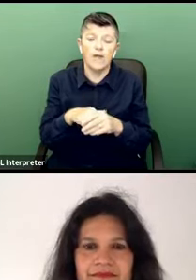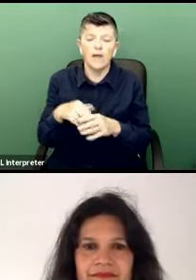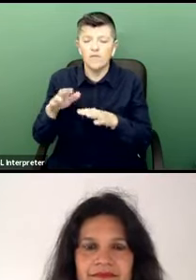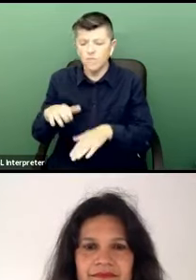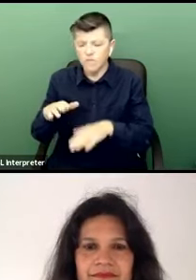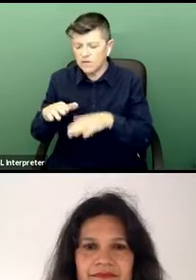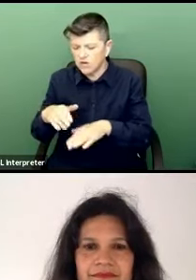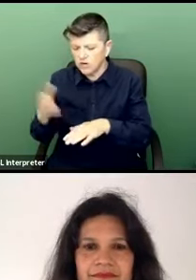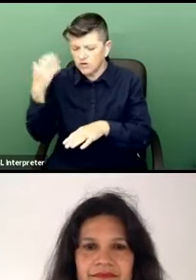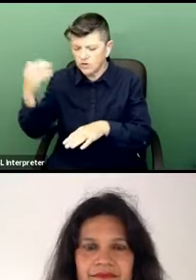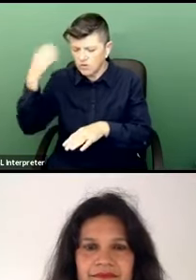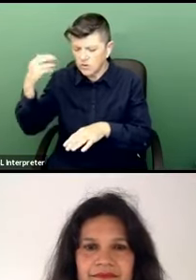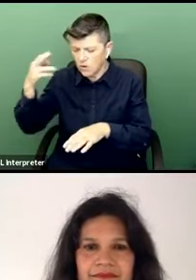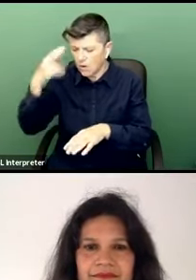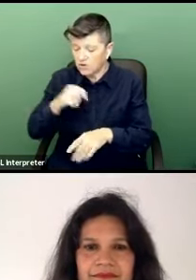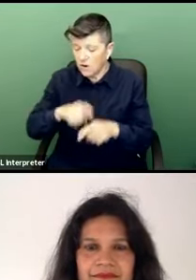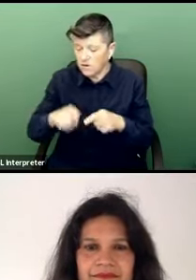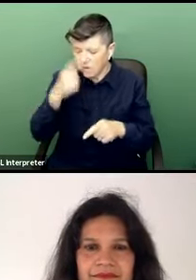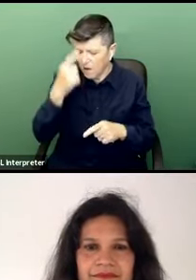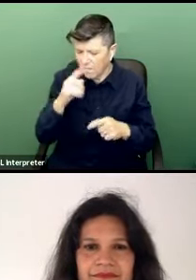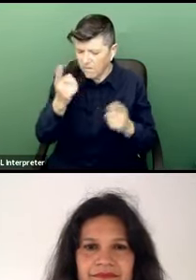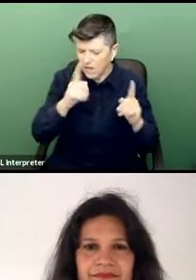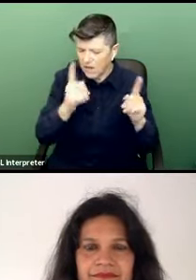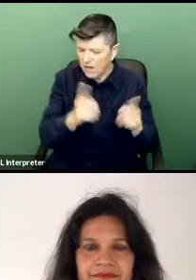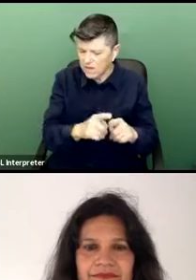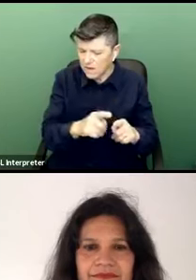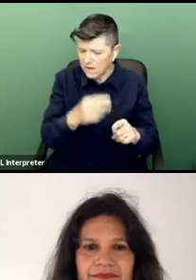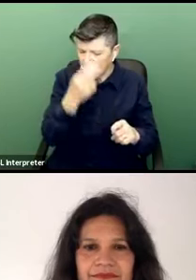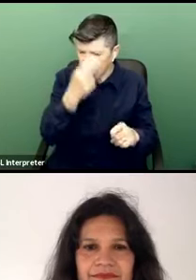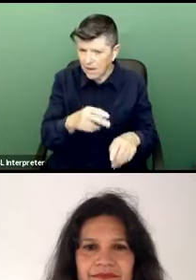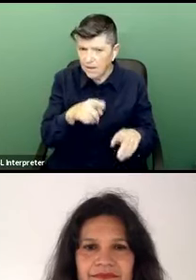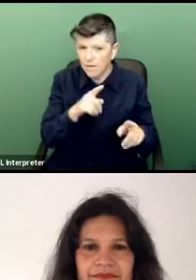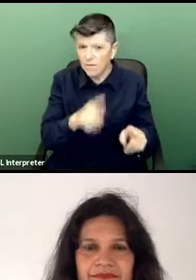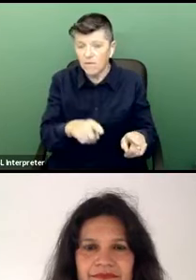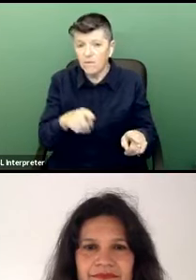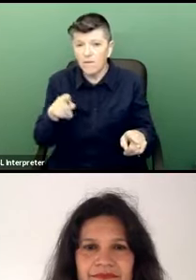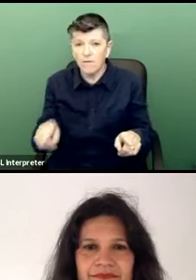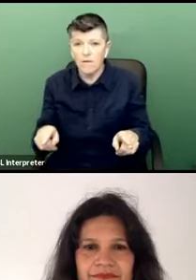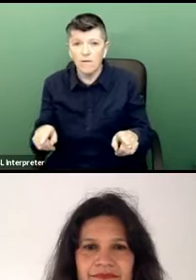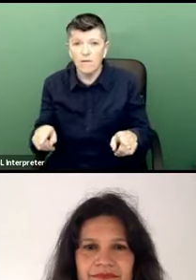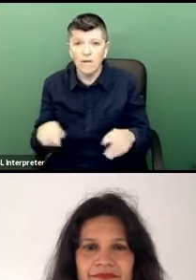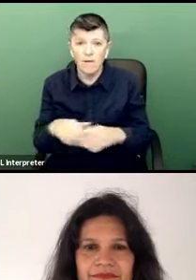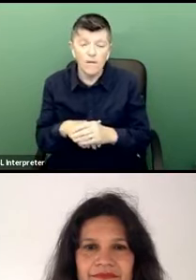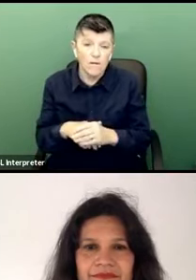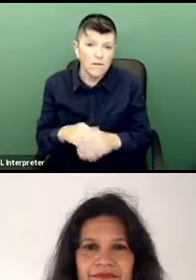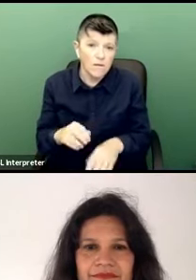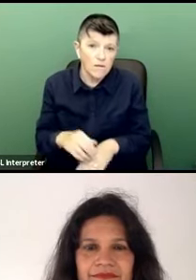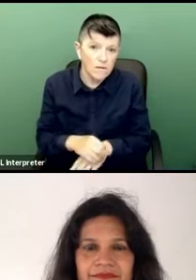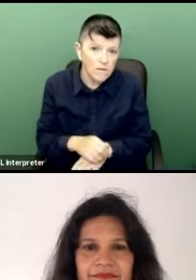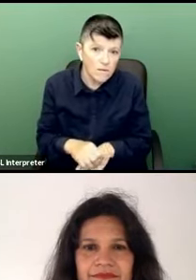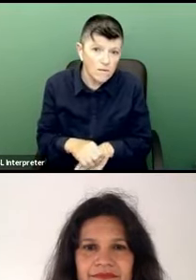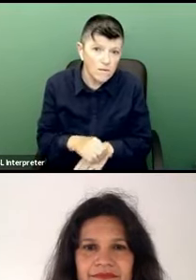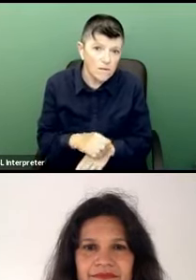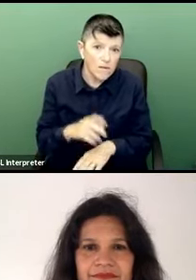in what way we should see the constitution needing further examination and only